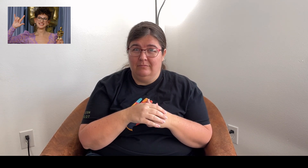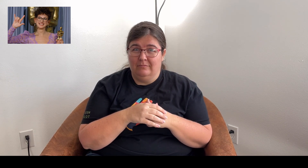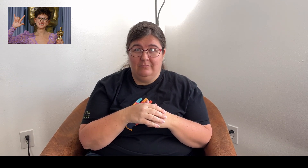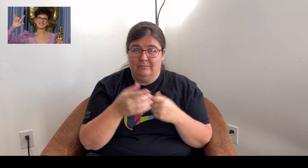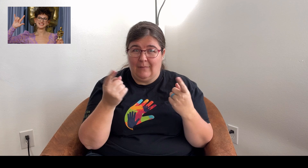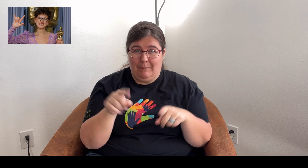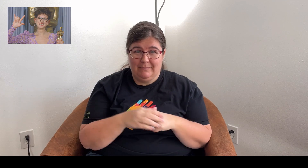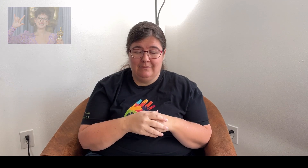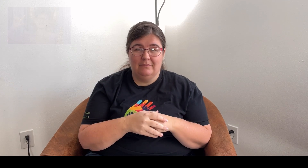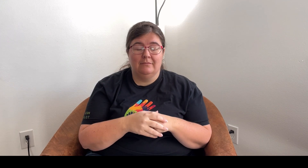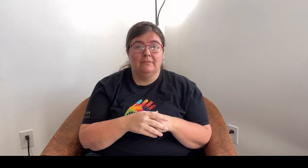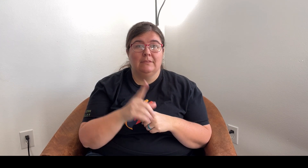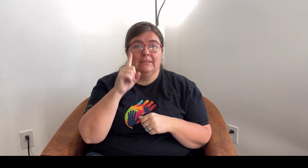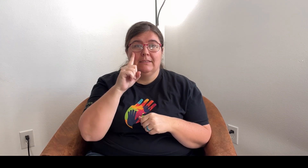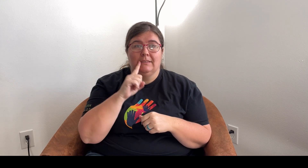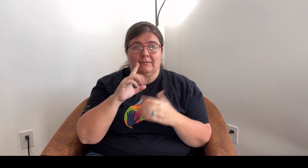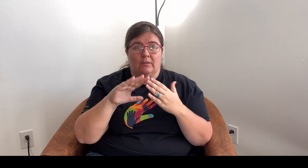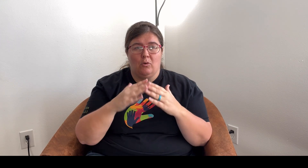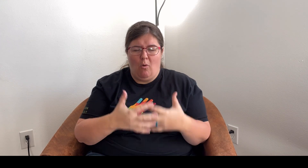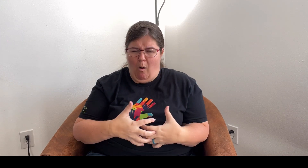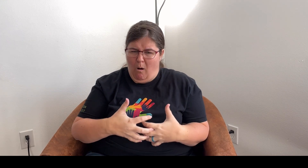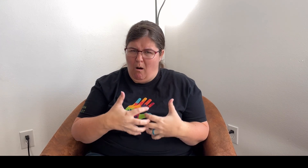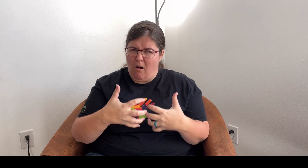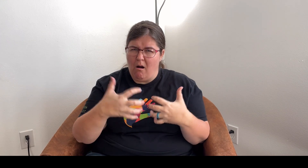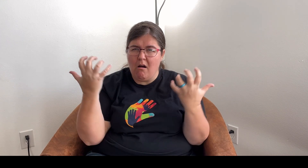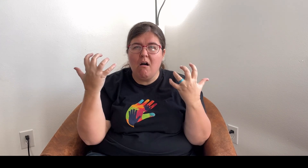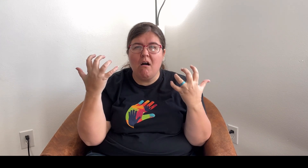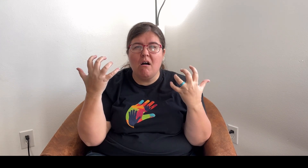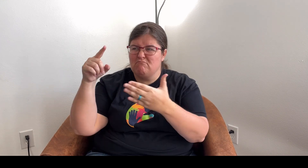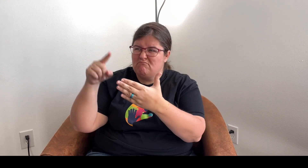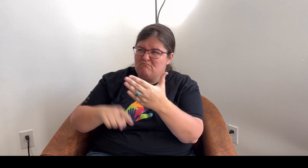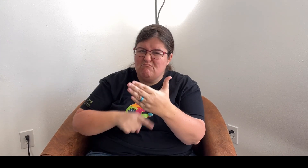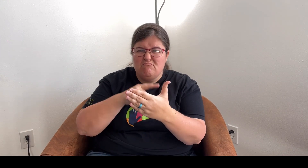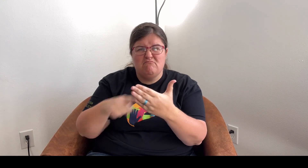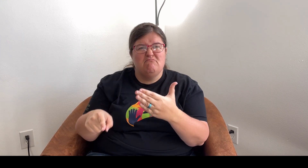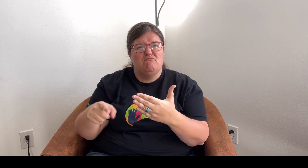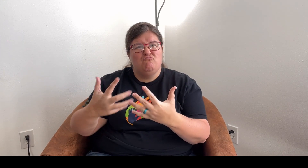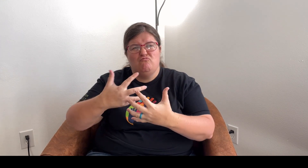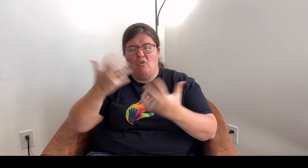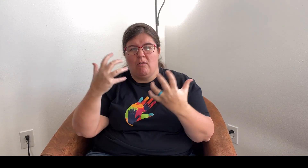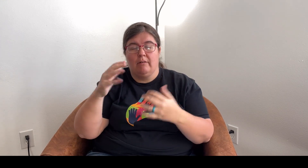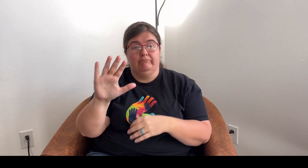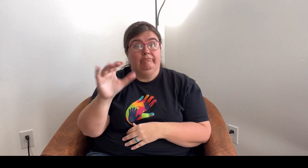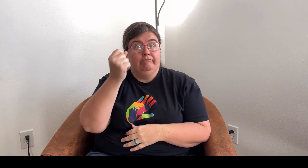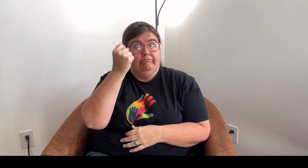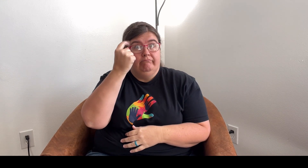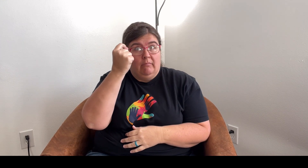But what happened was that the Deaf community was livid, they denounced her and were just so